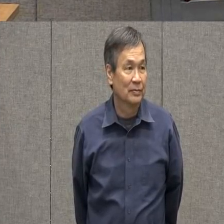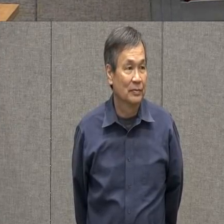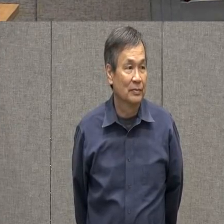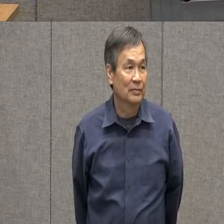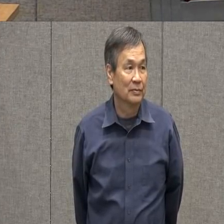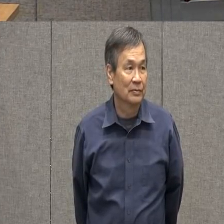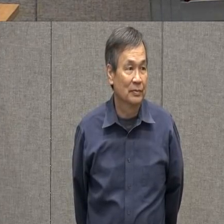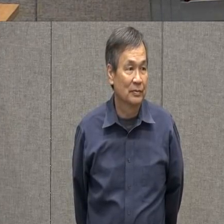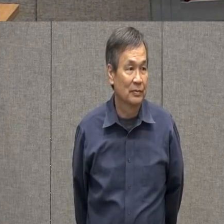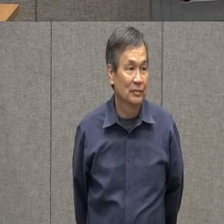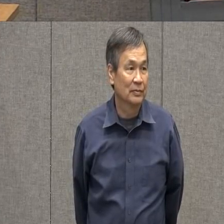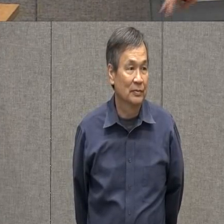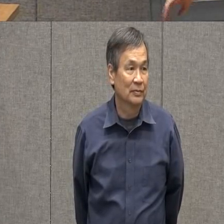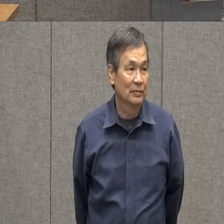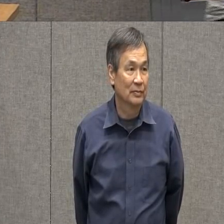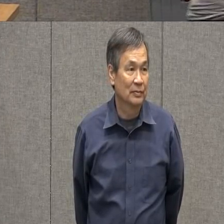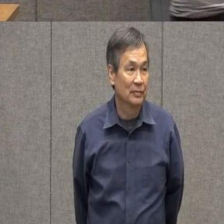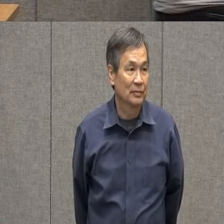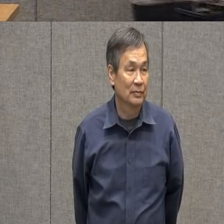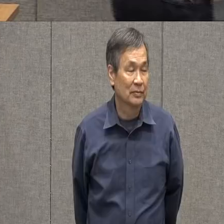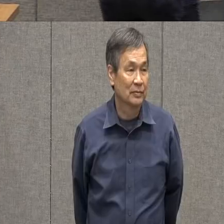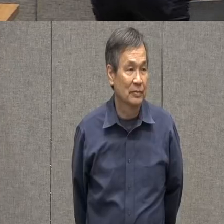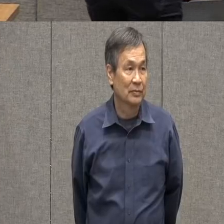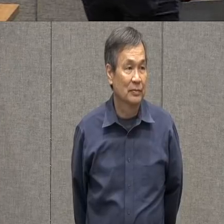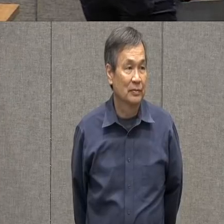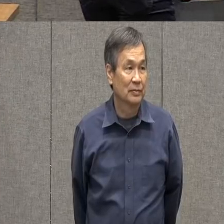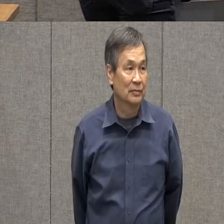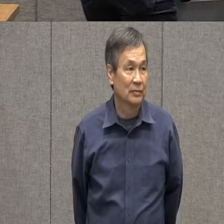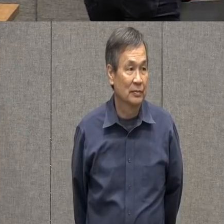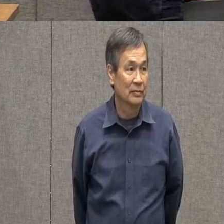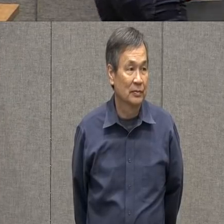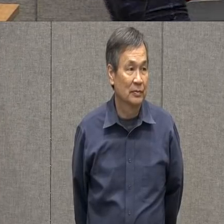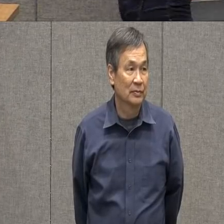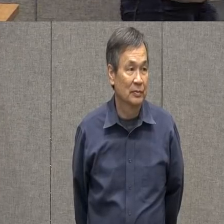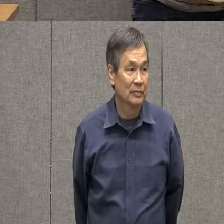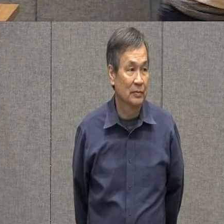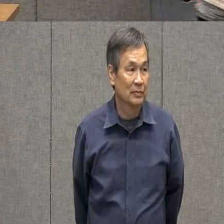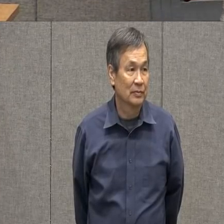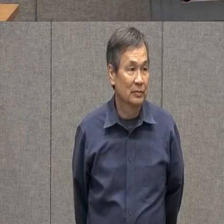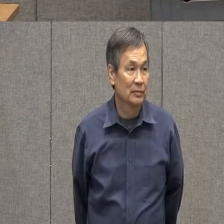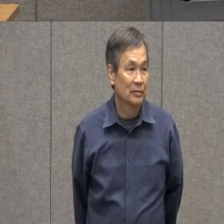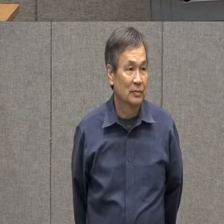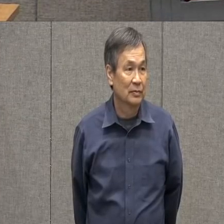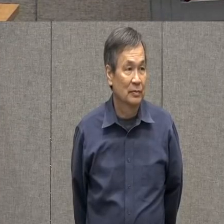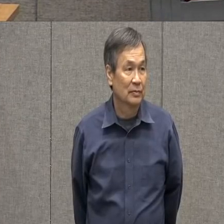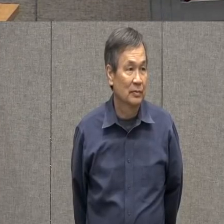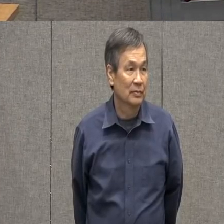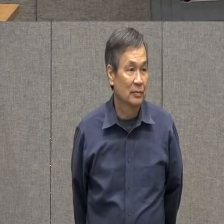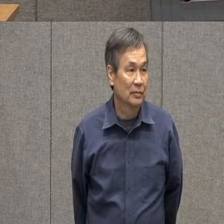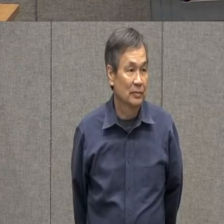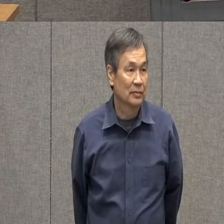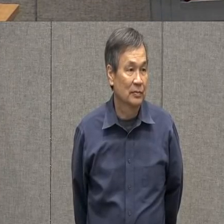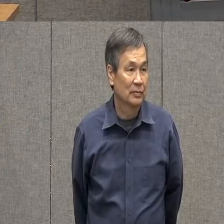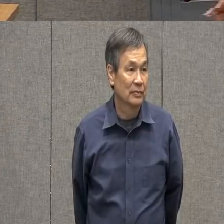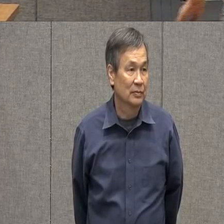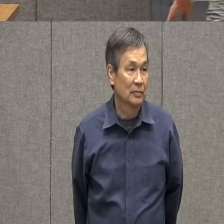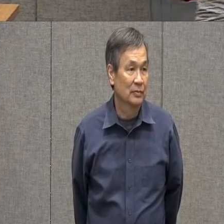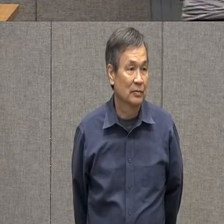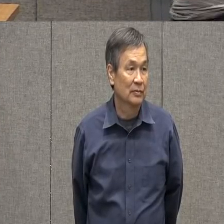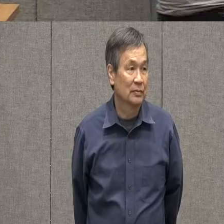Oh, what a beautiful diagonal line right there. Shoulders. And even the elbow is straight down there, too